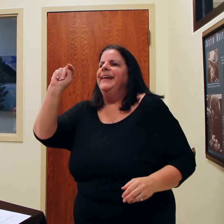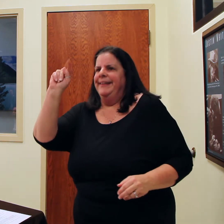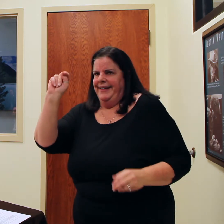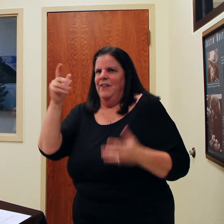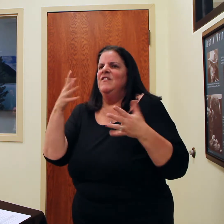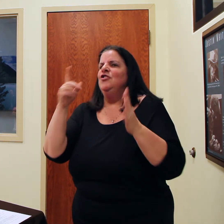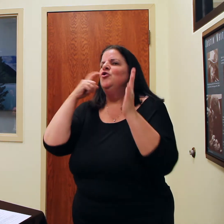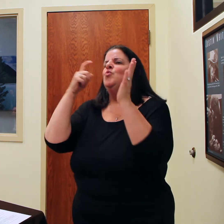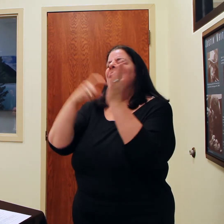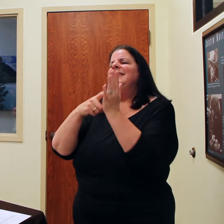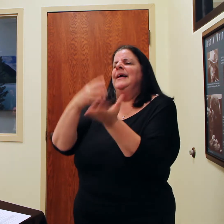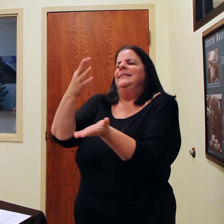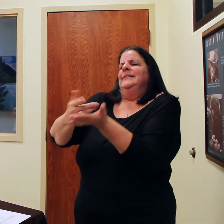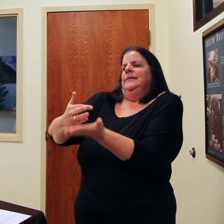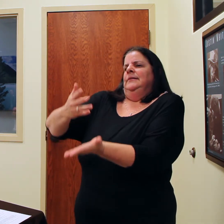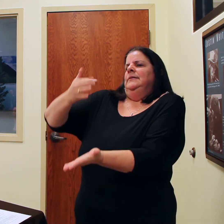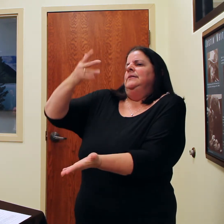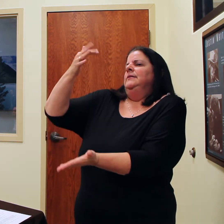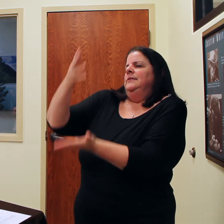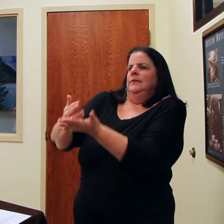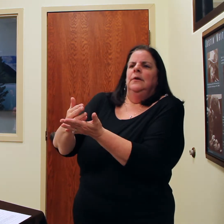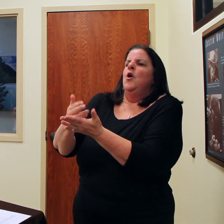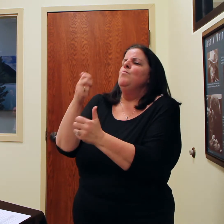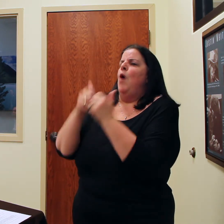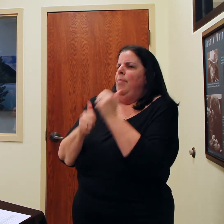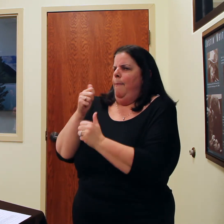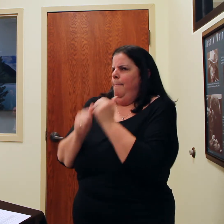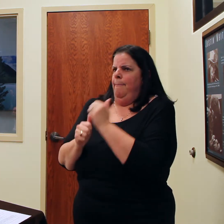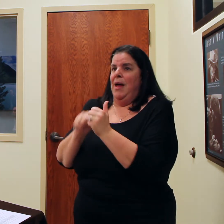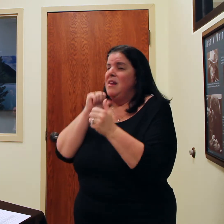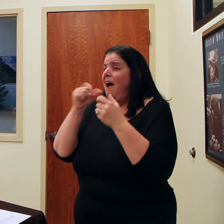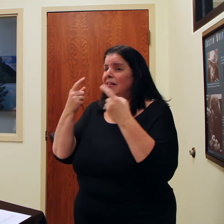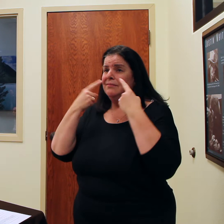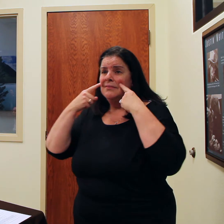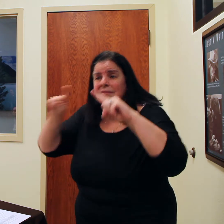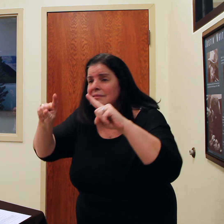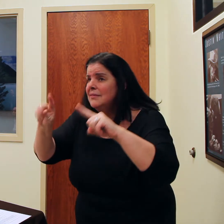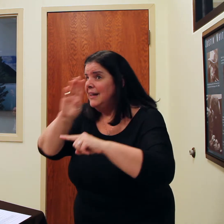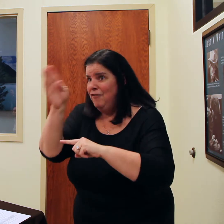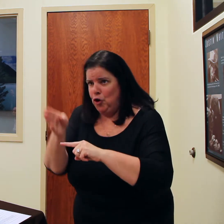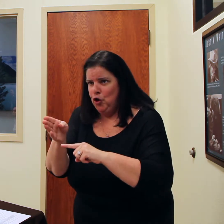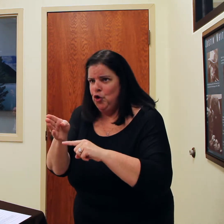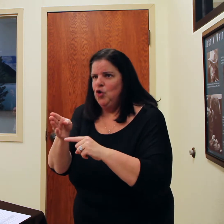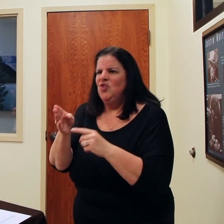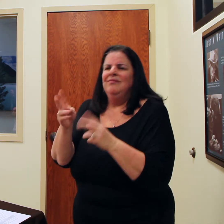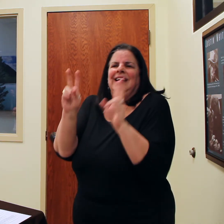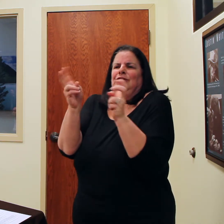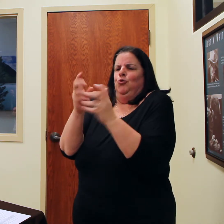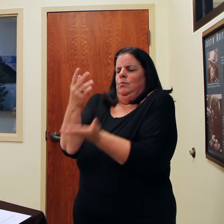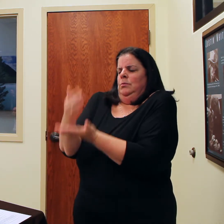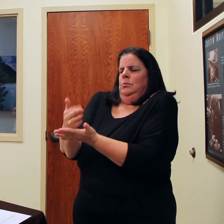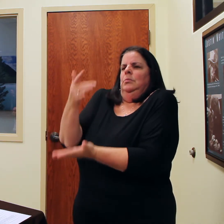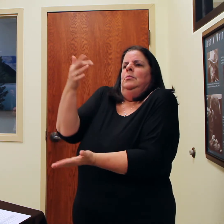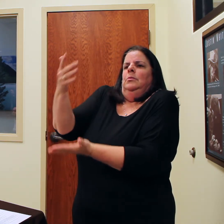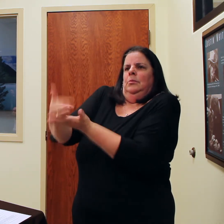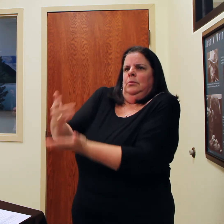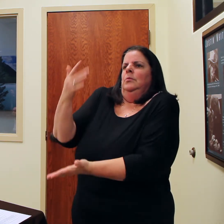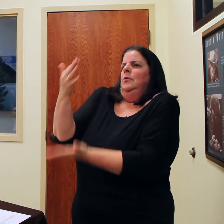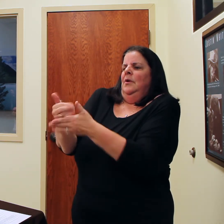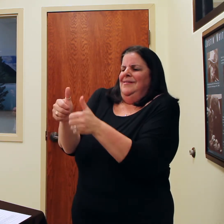an intermittent problem, it's not a won't go through it's an intermittent issue where the text does not get transmitted to the 911 center,